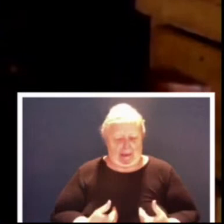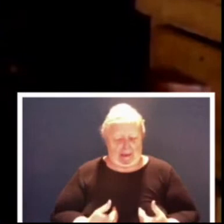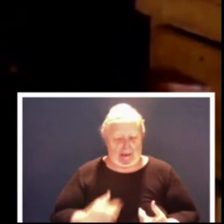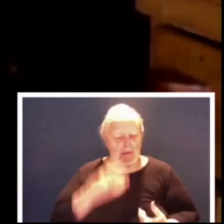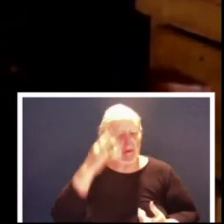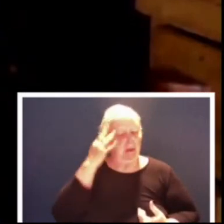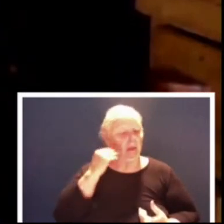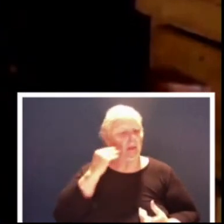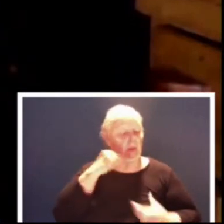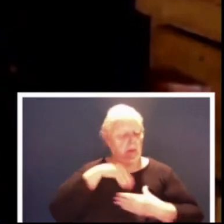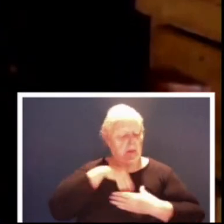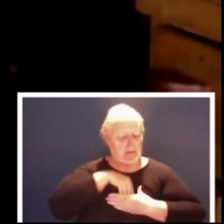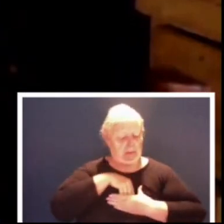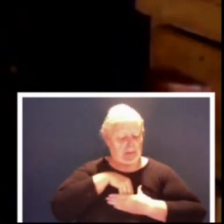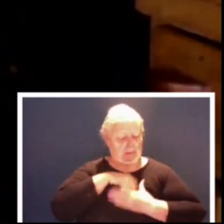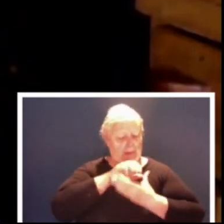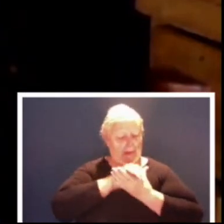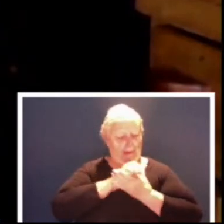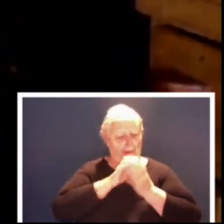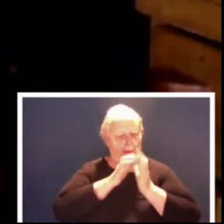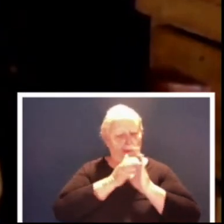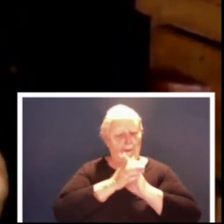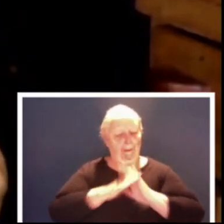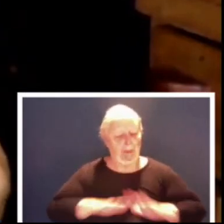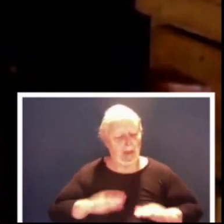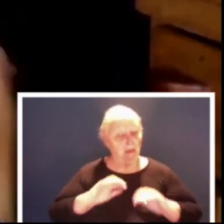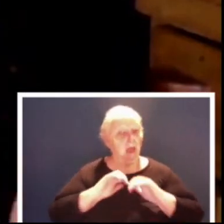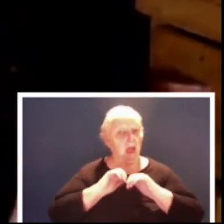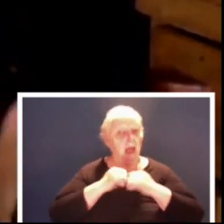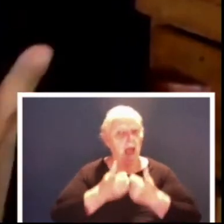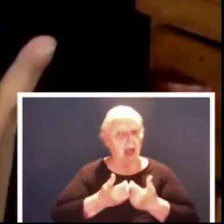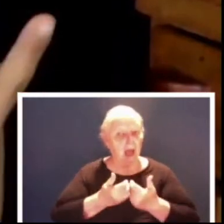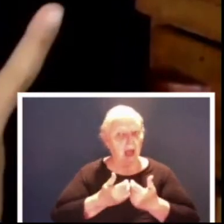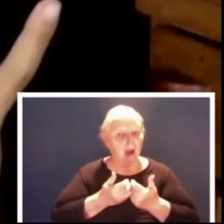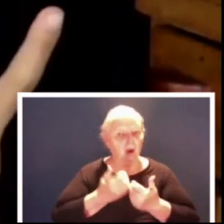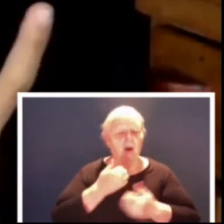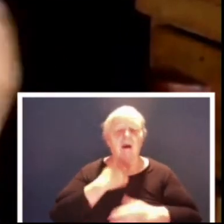the resilience and the creativity